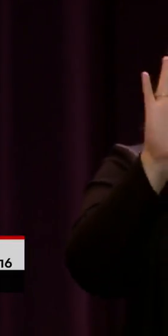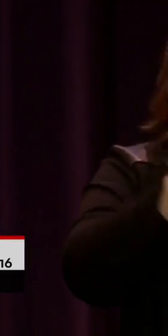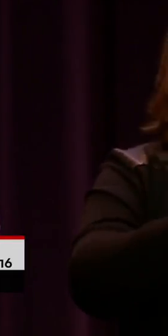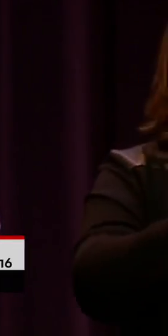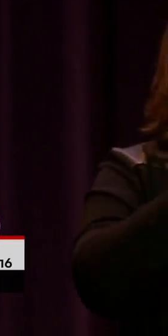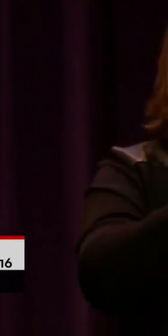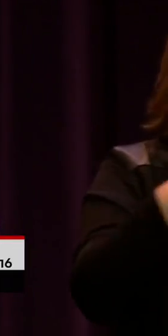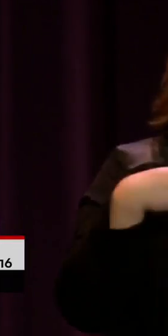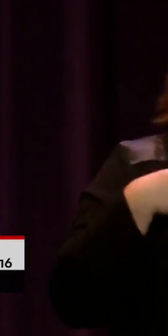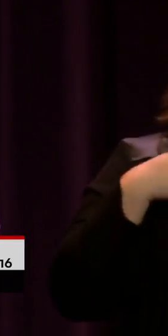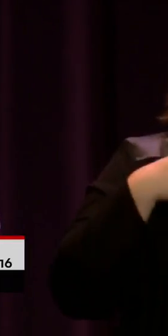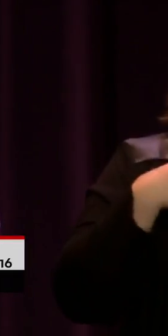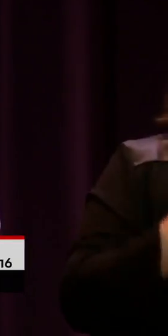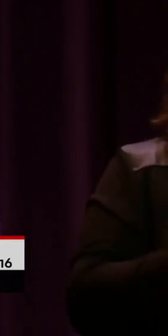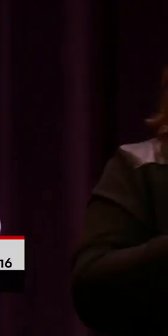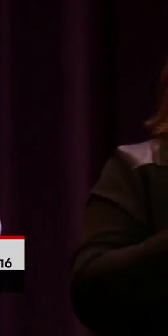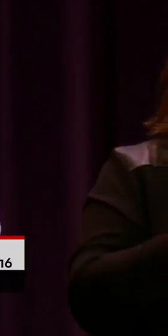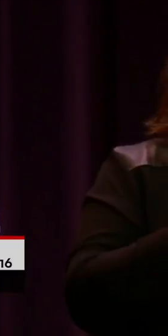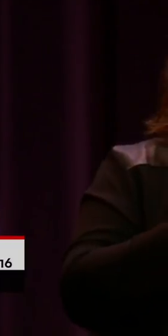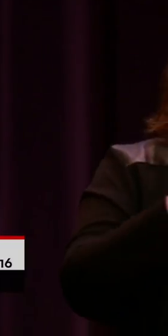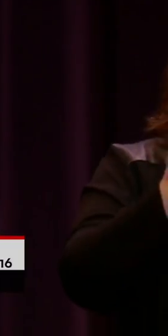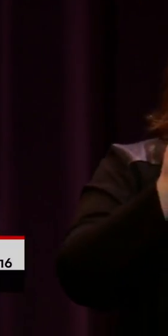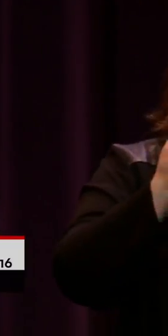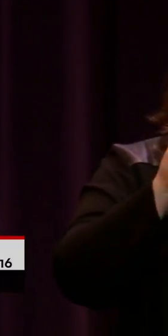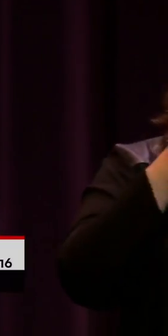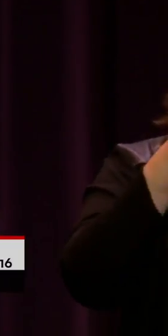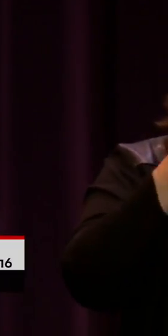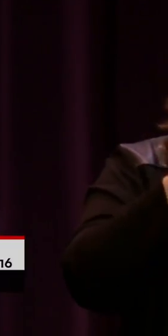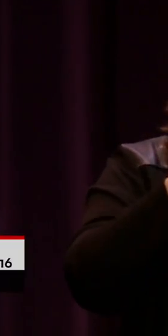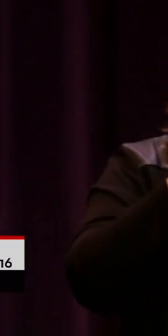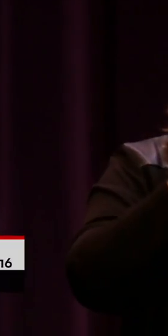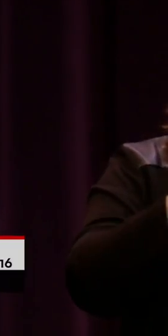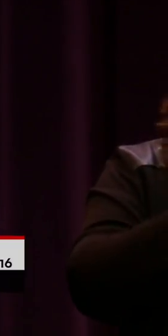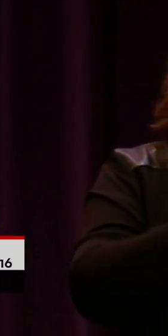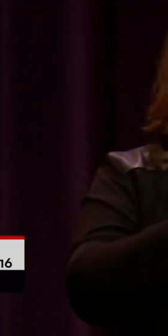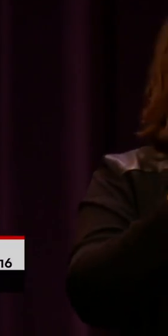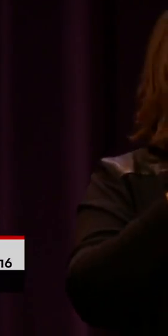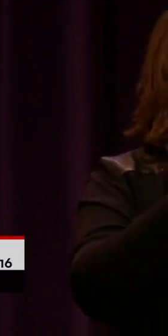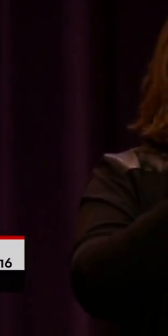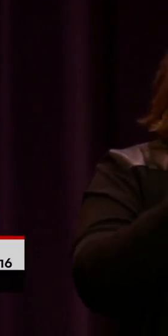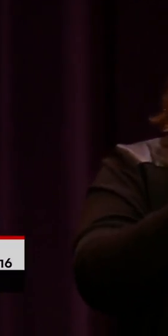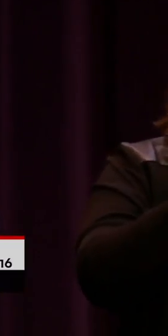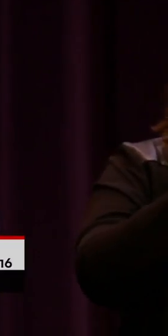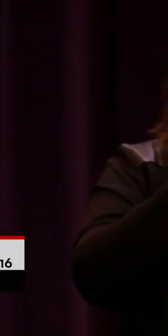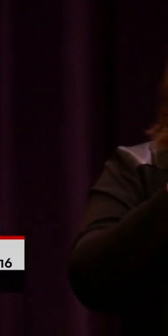TOM HARKIN AND MODESTLY DOUG WILDER BEFORE THE HOUSE DISTRICT